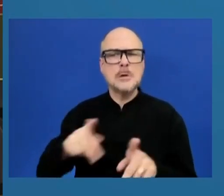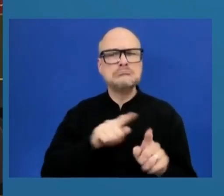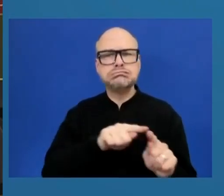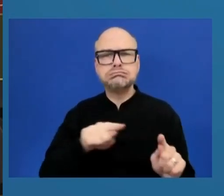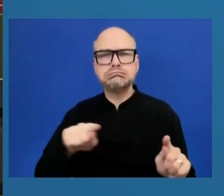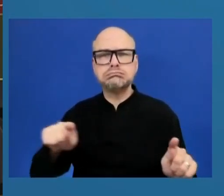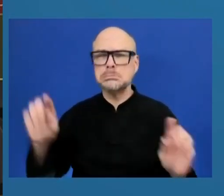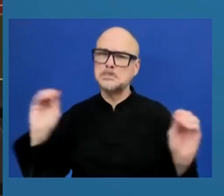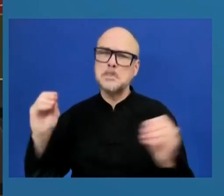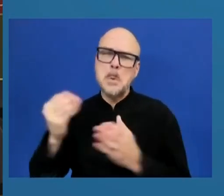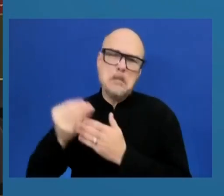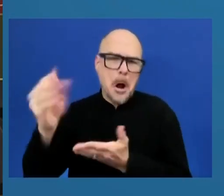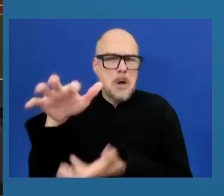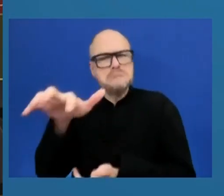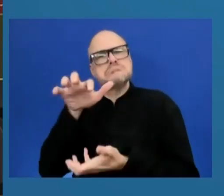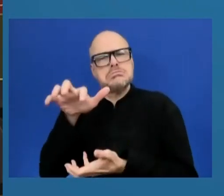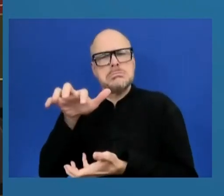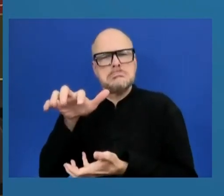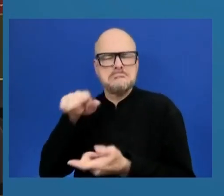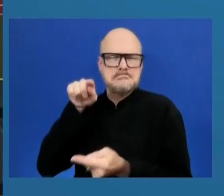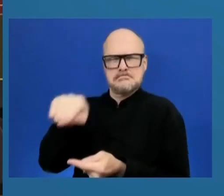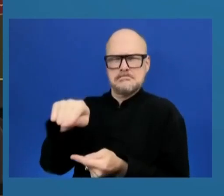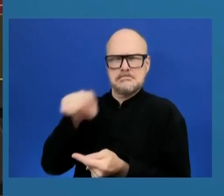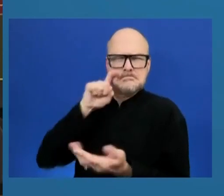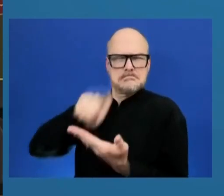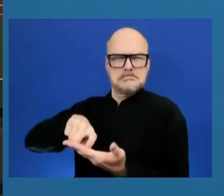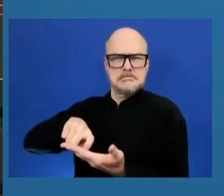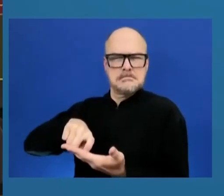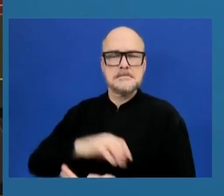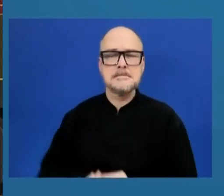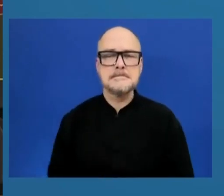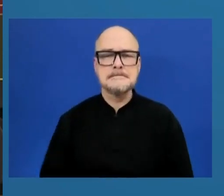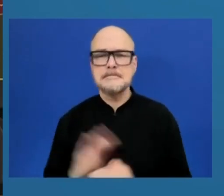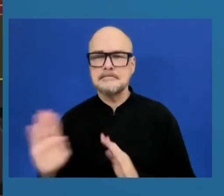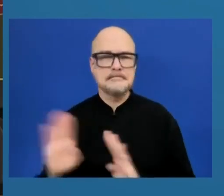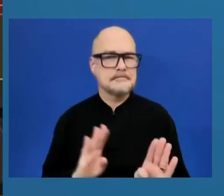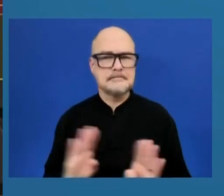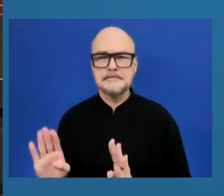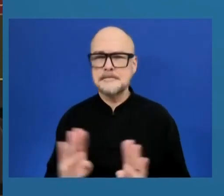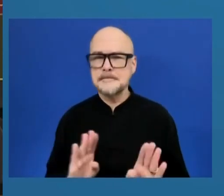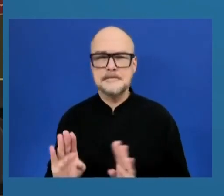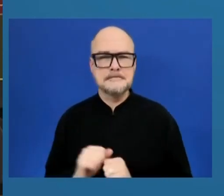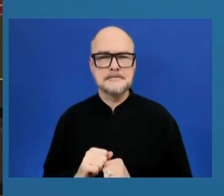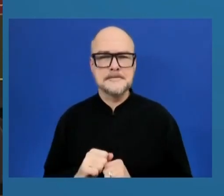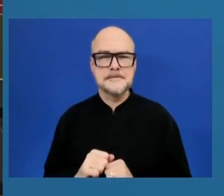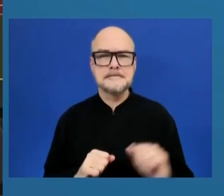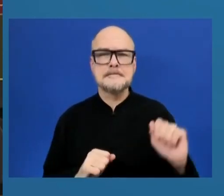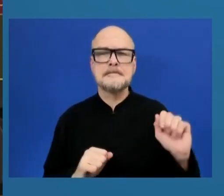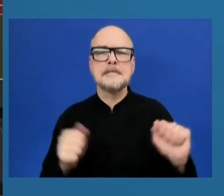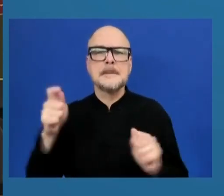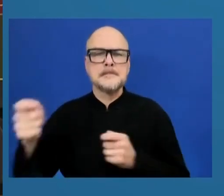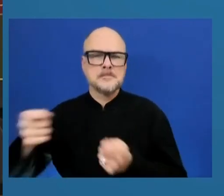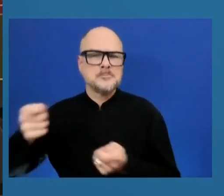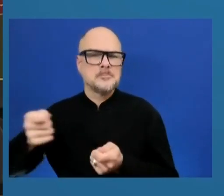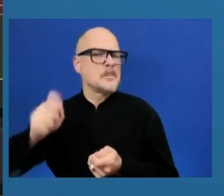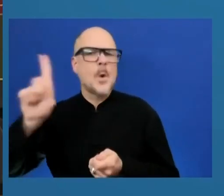so. I was on top. Can we, we can I'm having. Hold on, hold on. Anything else on guns? Thank you. Happy -- birthday. Oh,